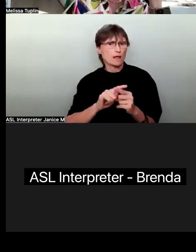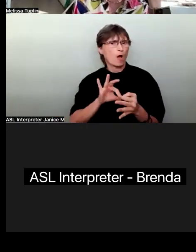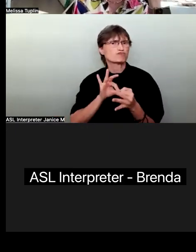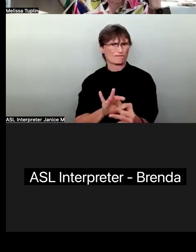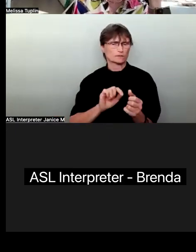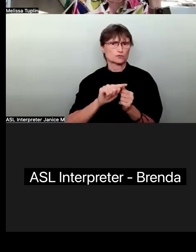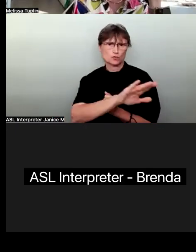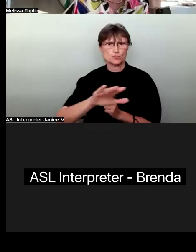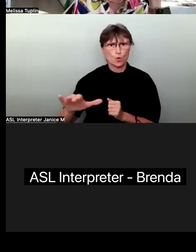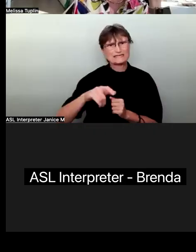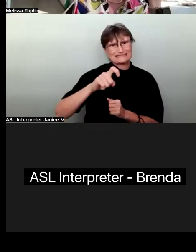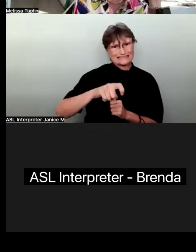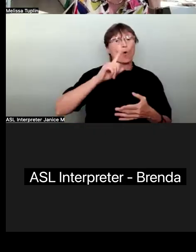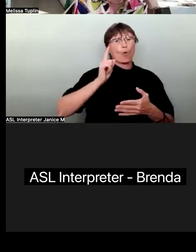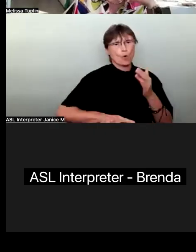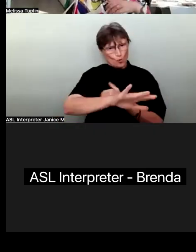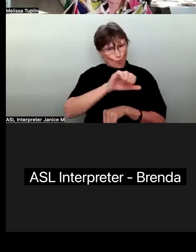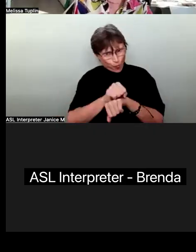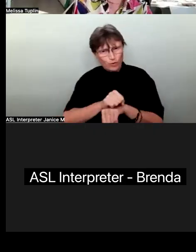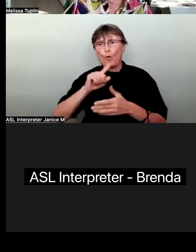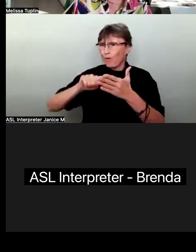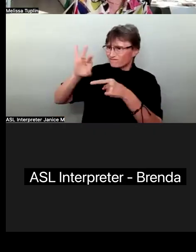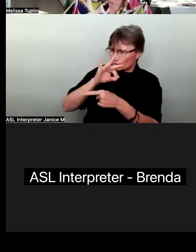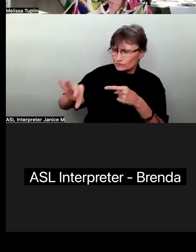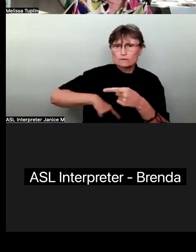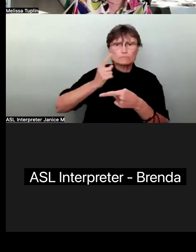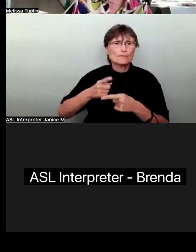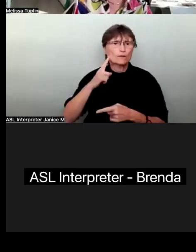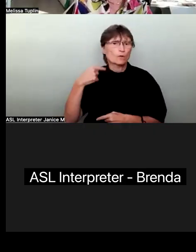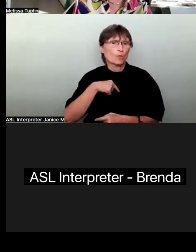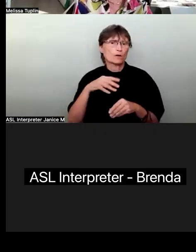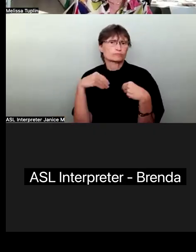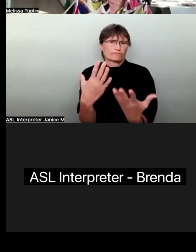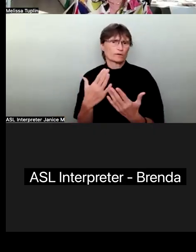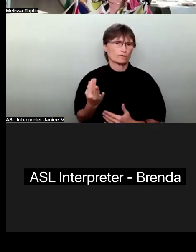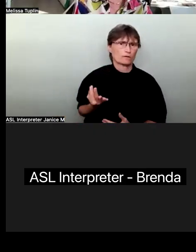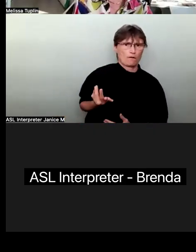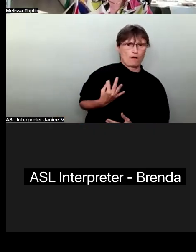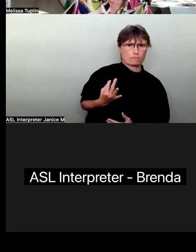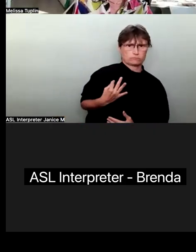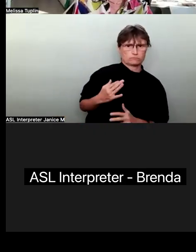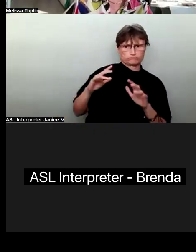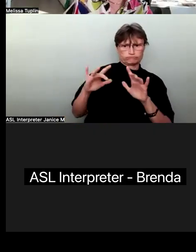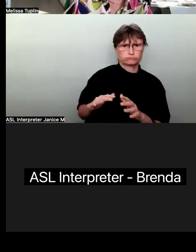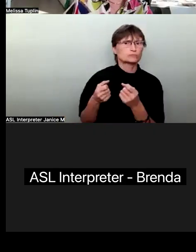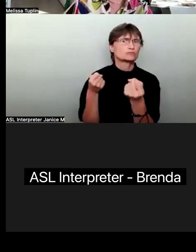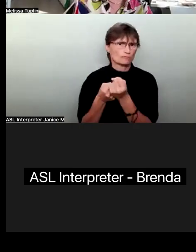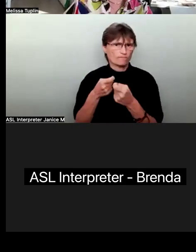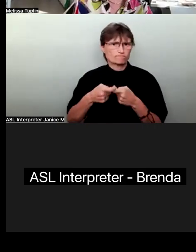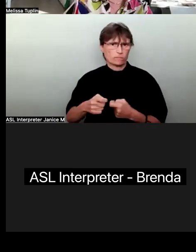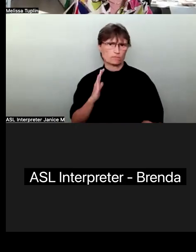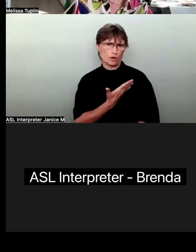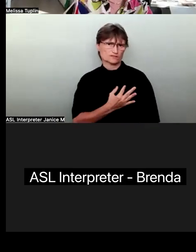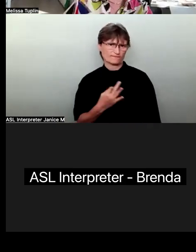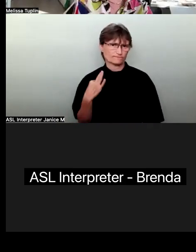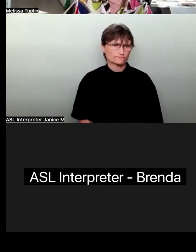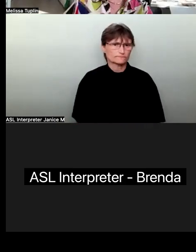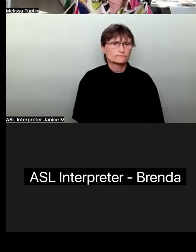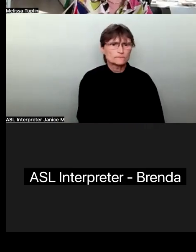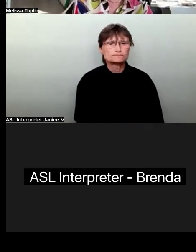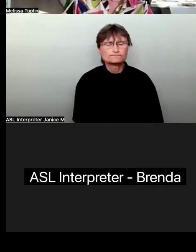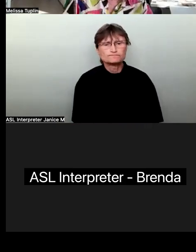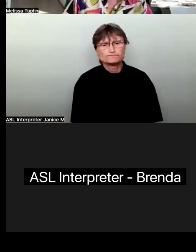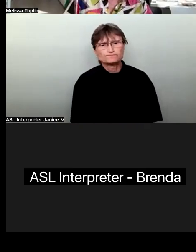and create more capacity for our own staff to provide applicant support.